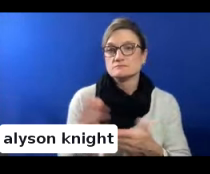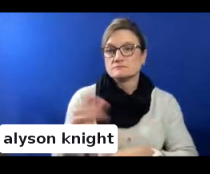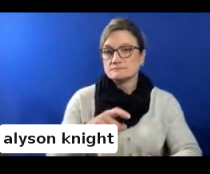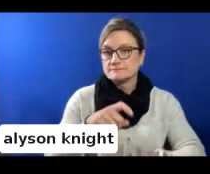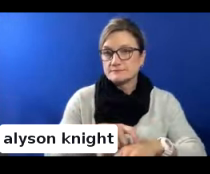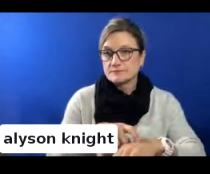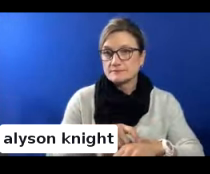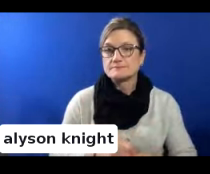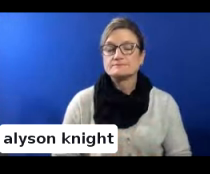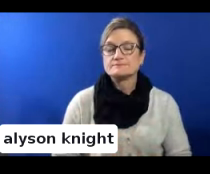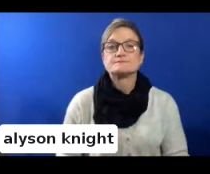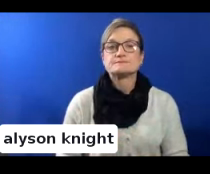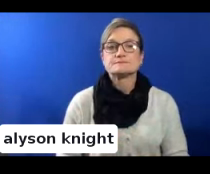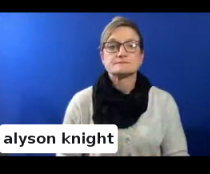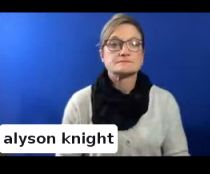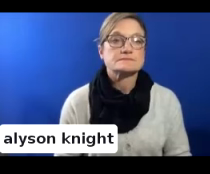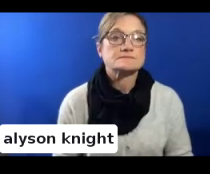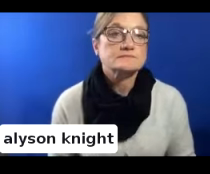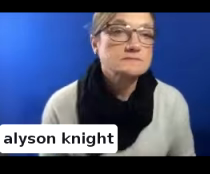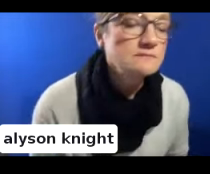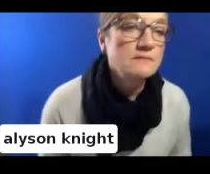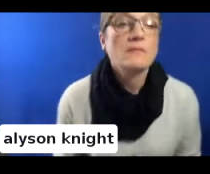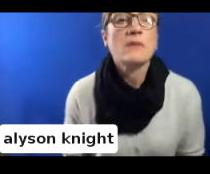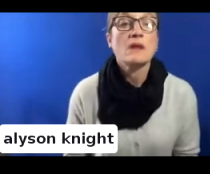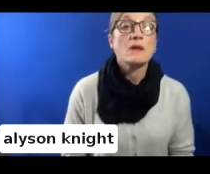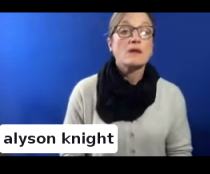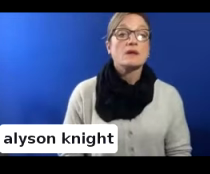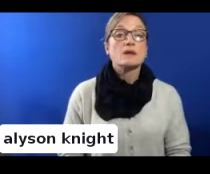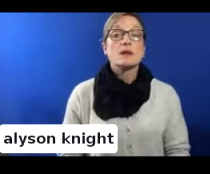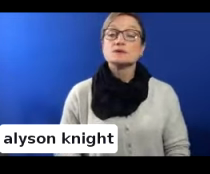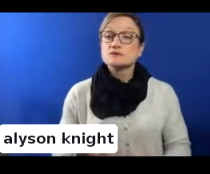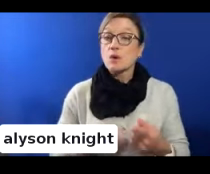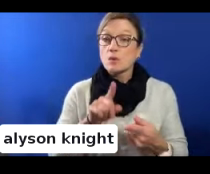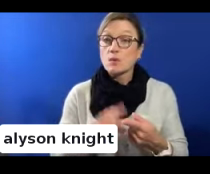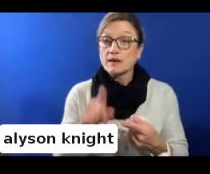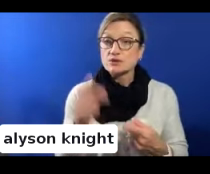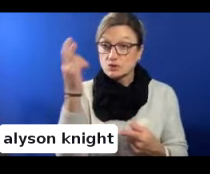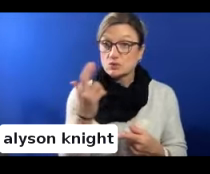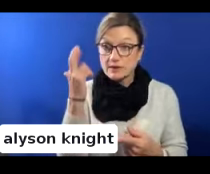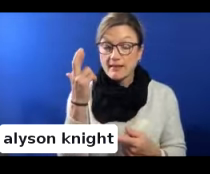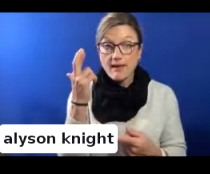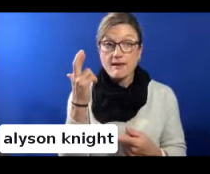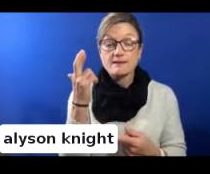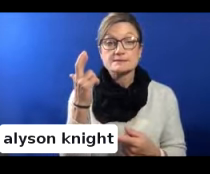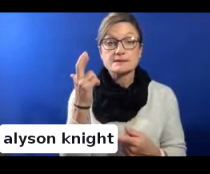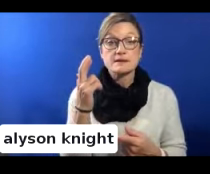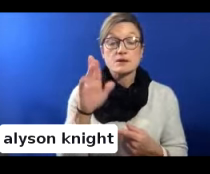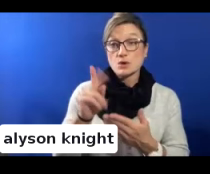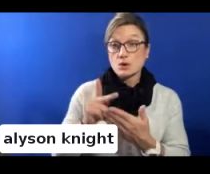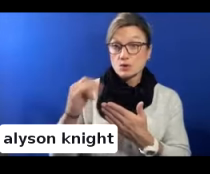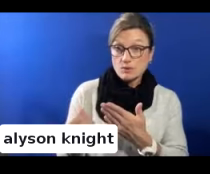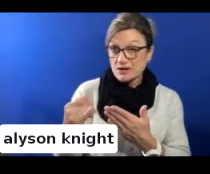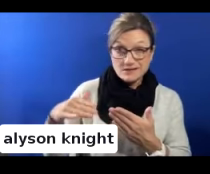So as soon as you realize that your project has not been fully expensed